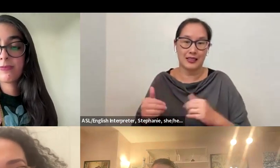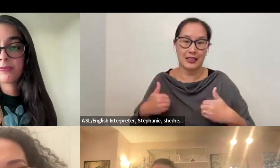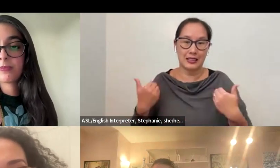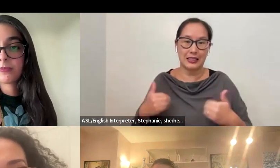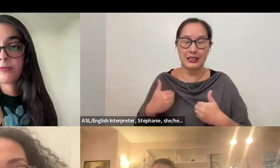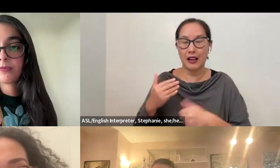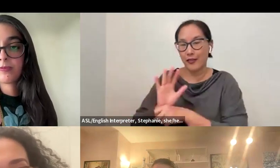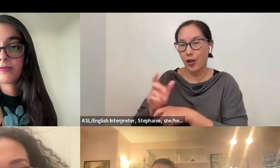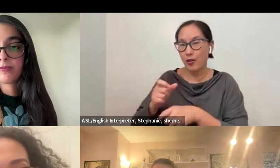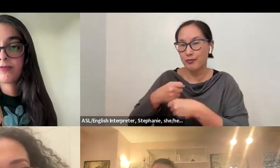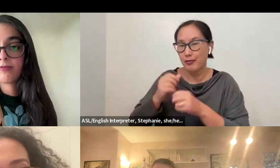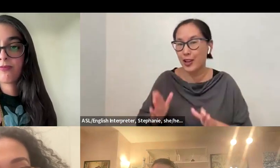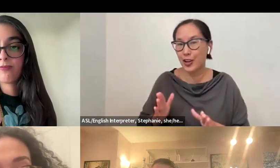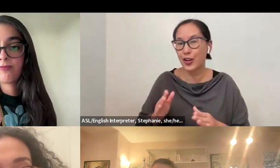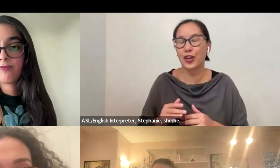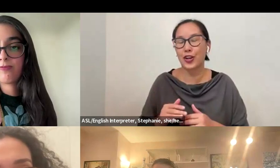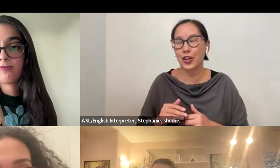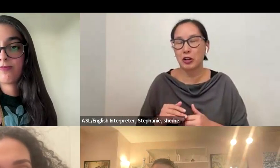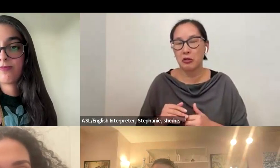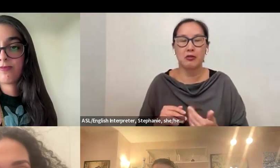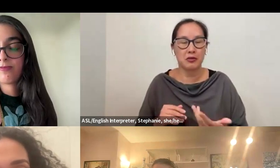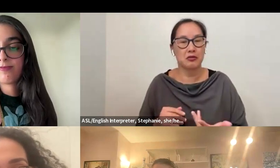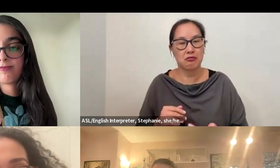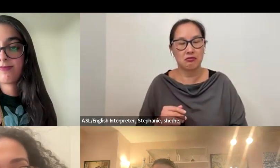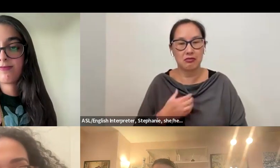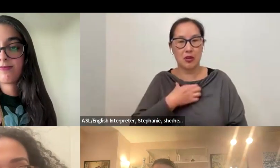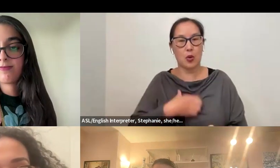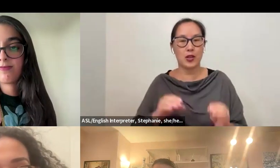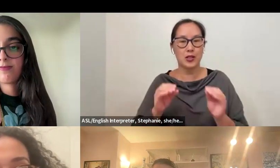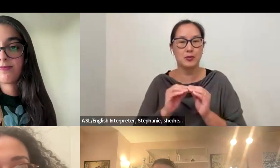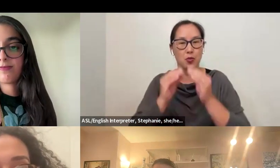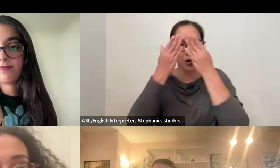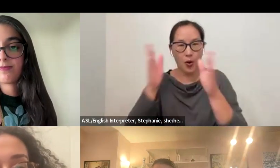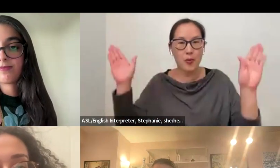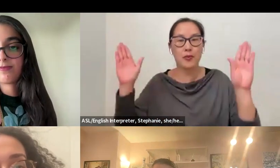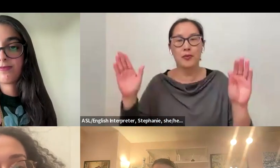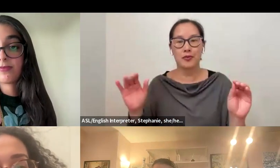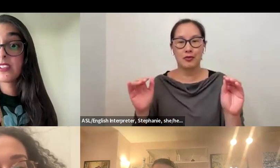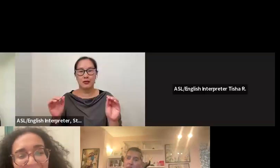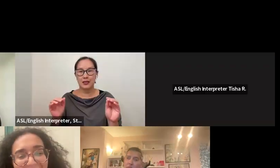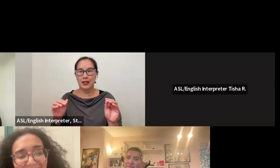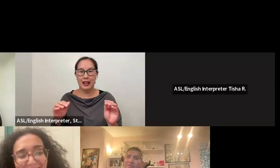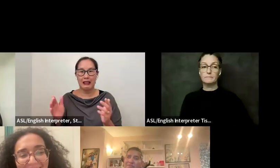and, and I hope that it becomes a bit more open and less, sort of gatekeeping.